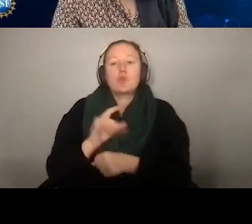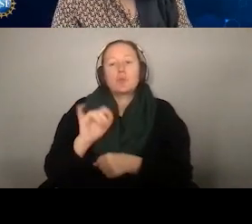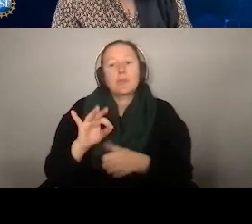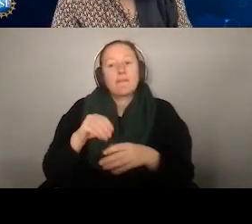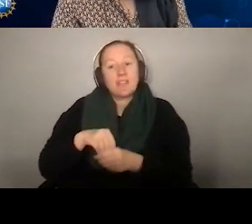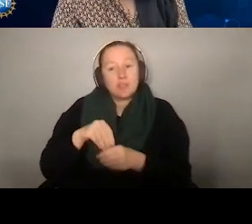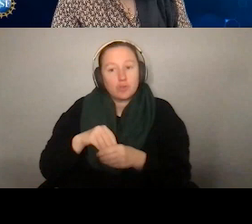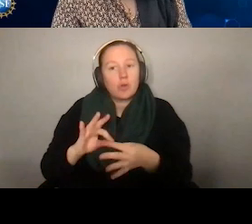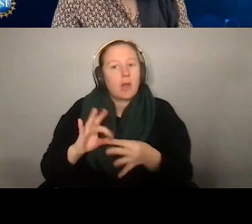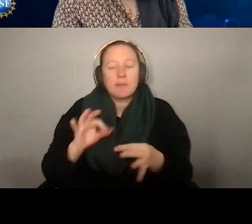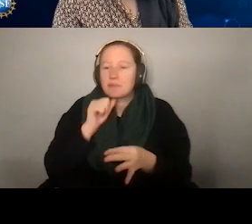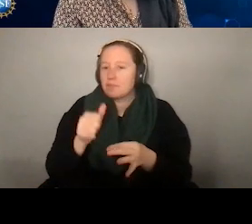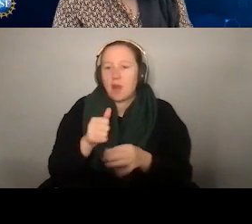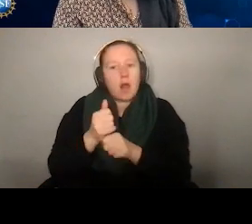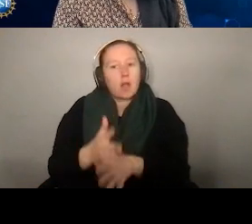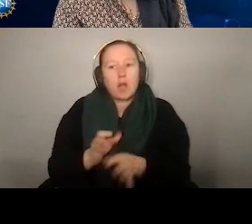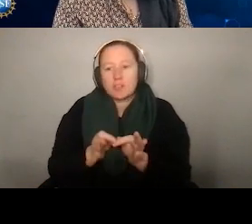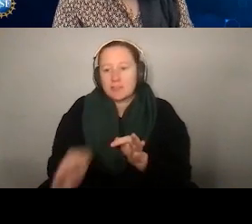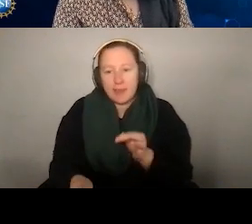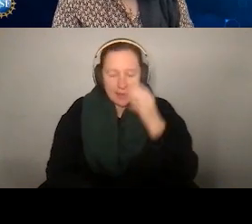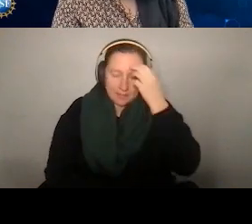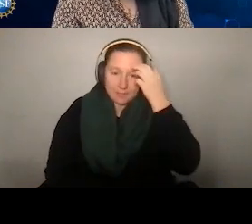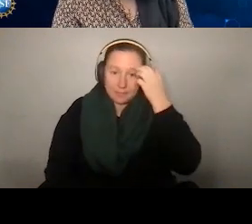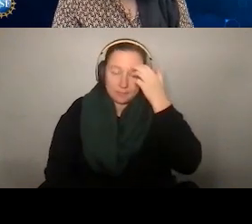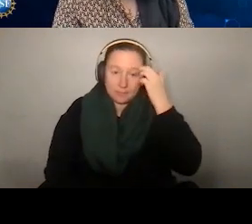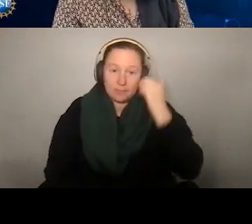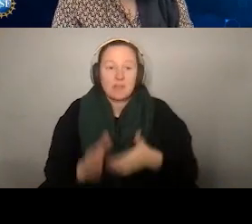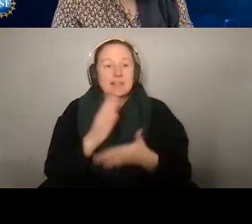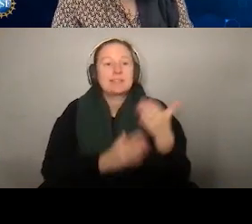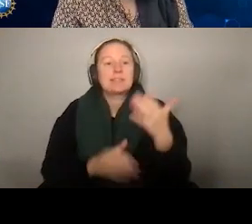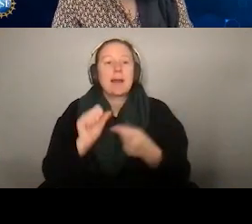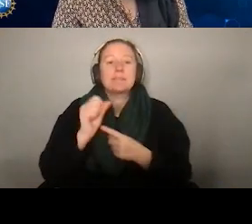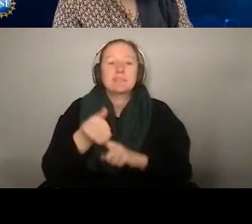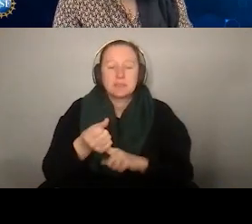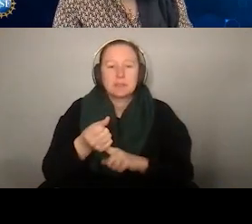will not cause any delays in processing. In some instances, your payment requests may be